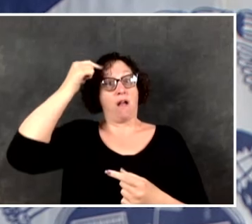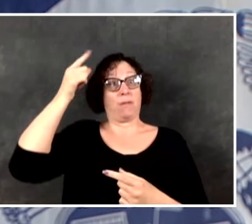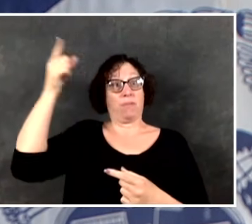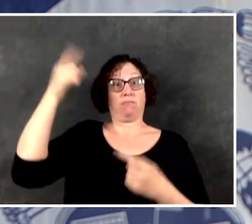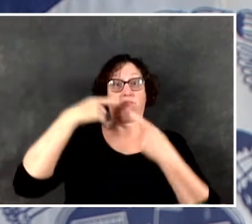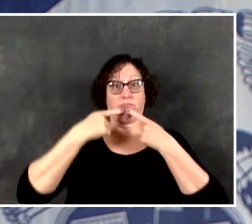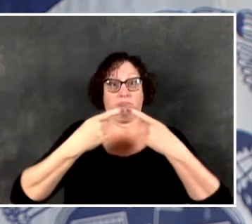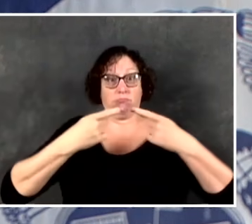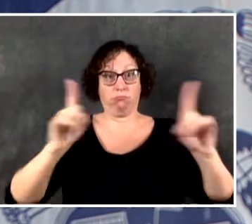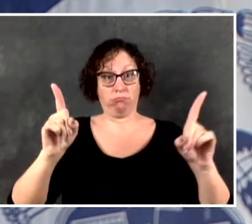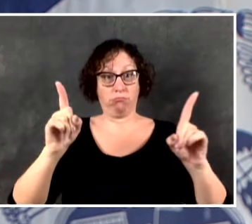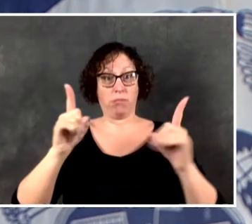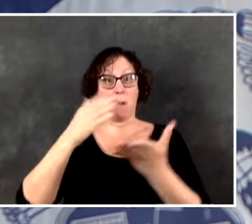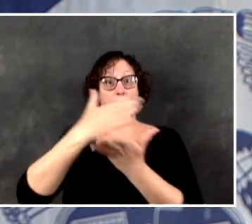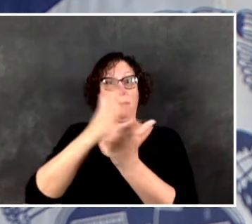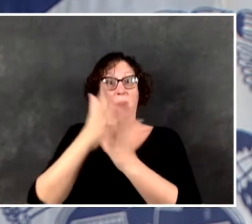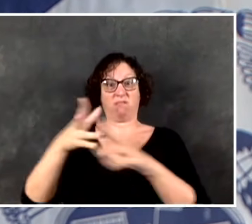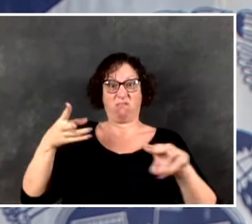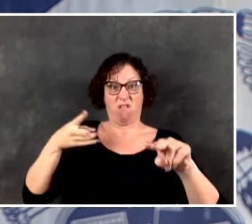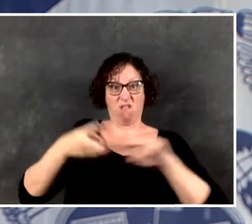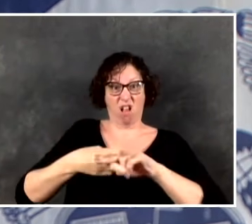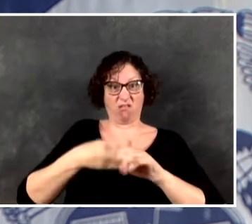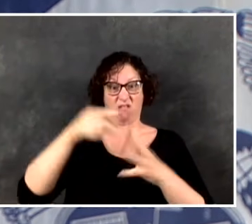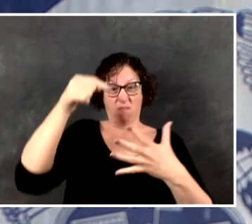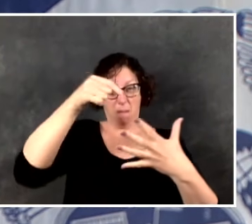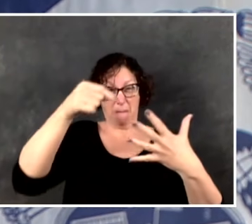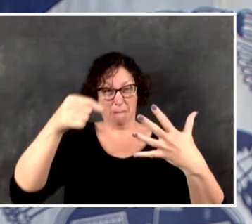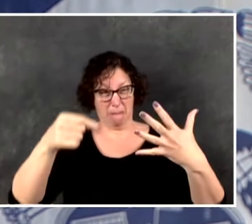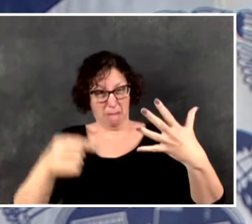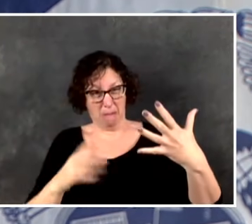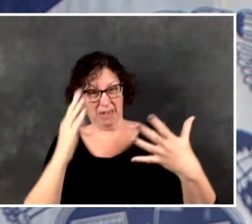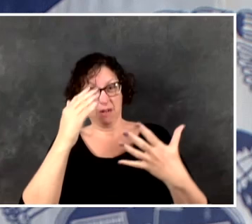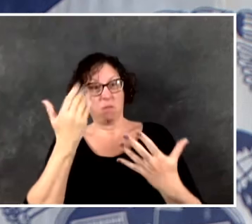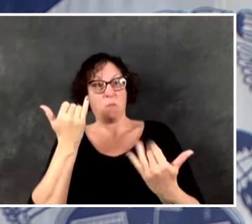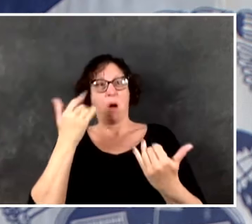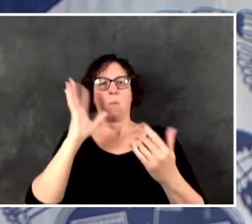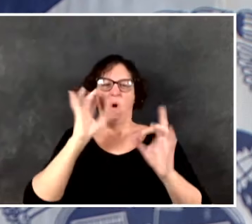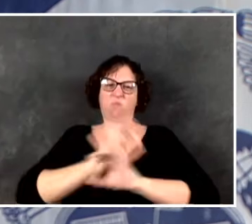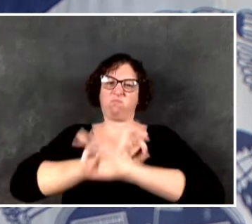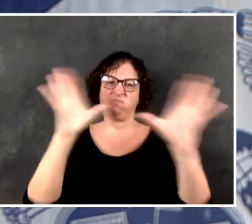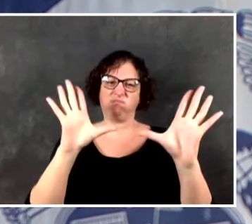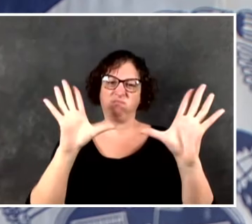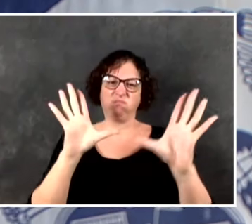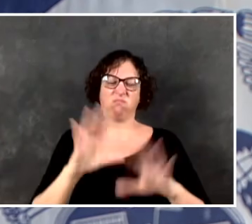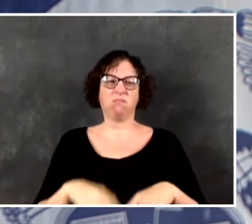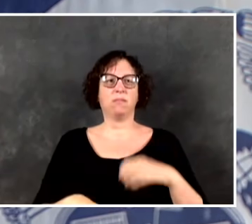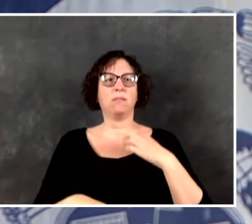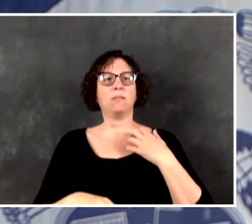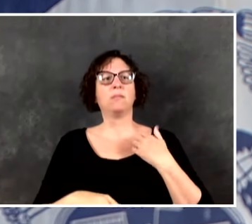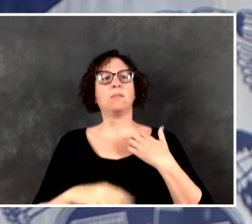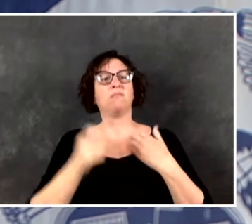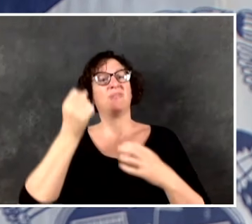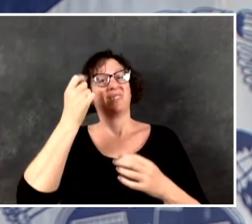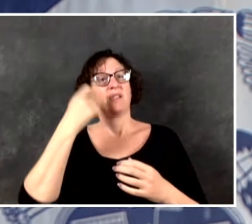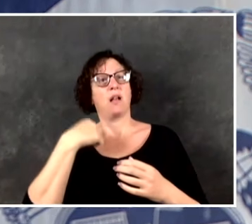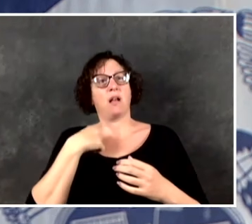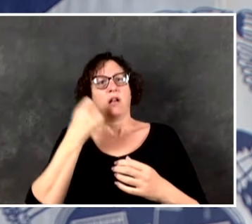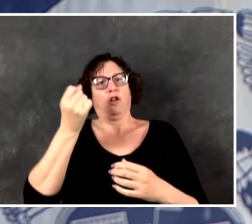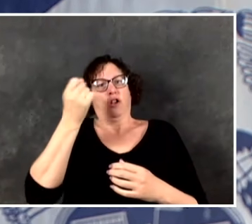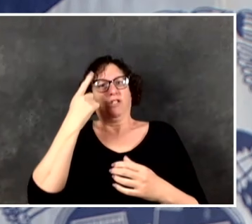MAGNITUDE OF THE CUTS TO THE GOVERNOR. THE GOVERNOR IS DEALING WITH A HORRIBLE